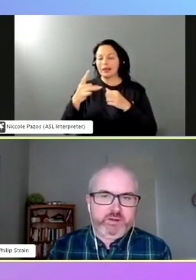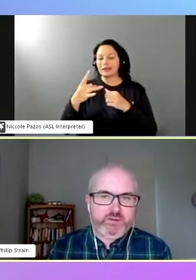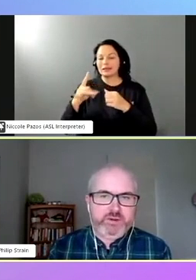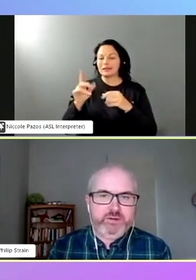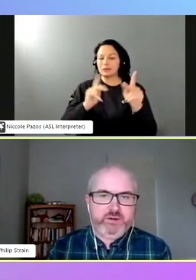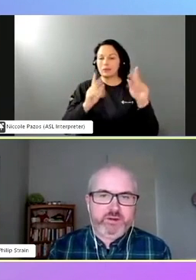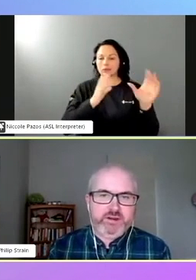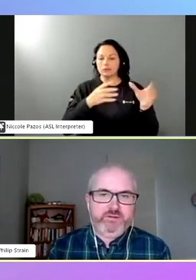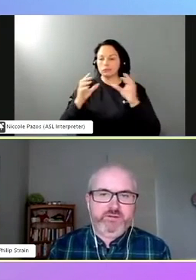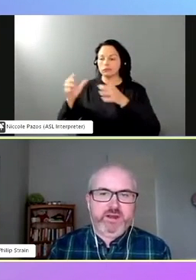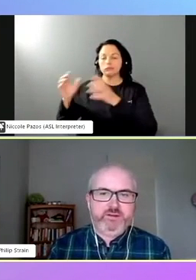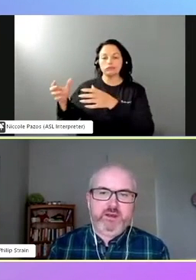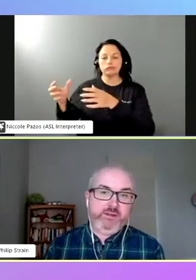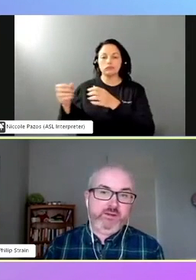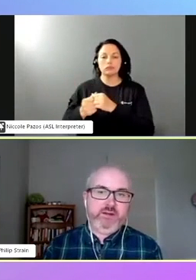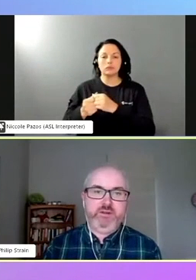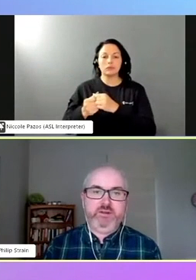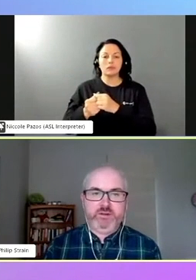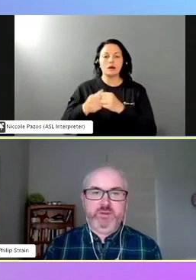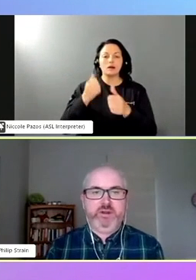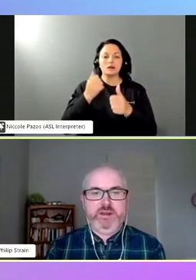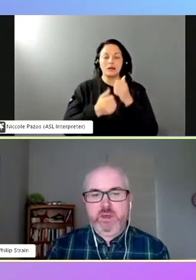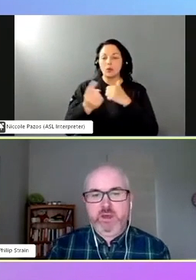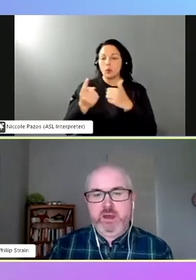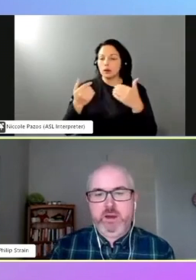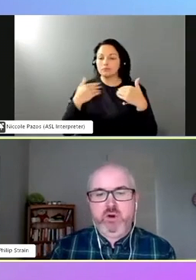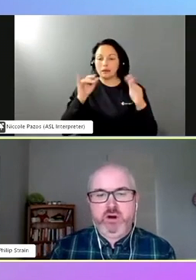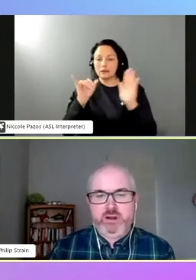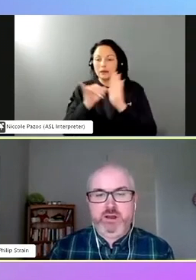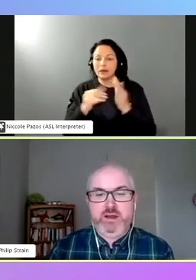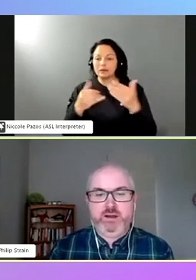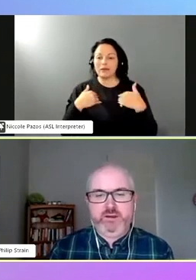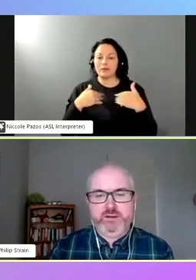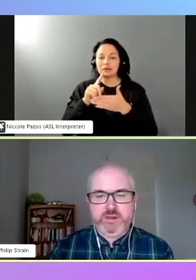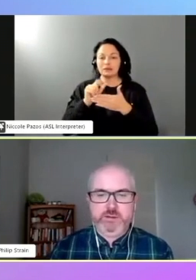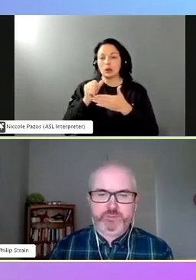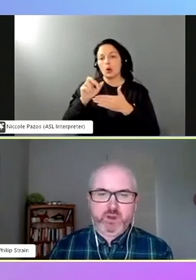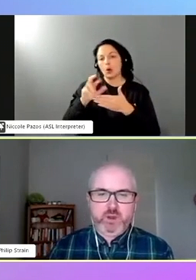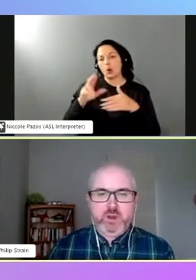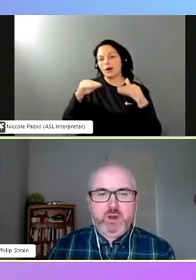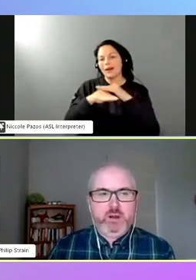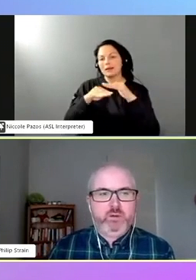and therefore we stay in the 2D world. Here the problem is we want to have